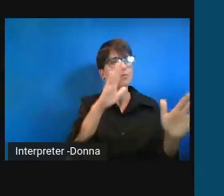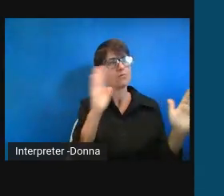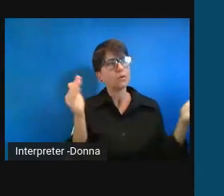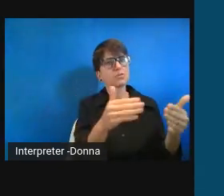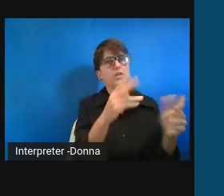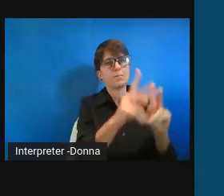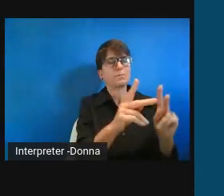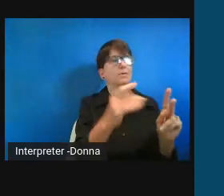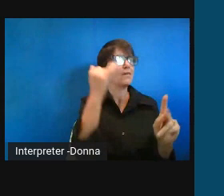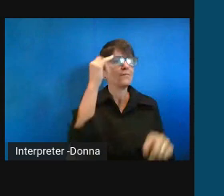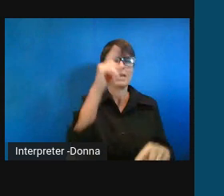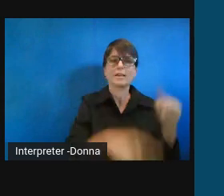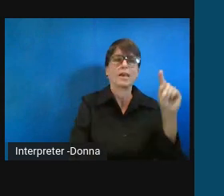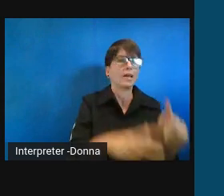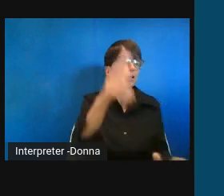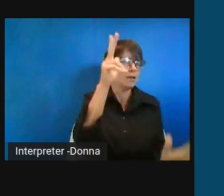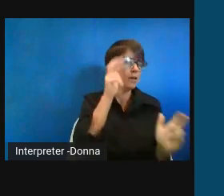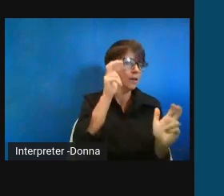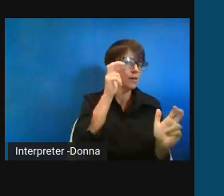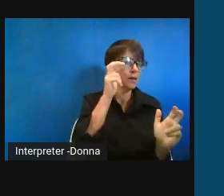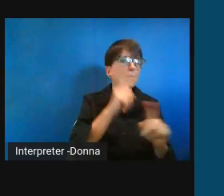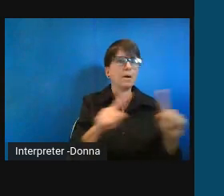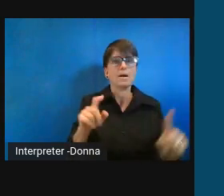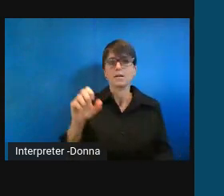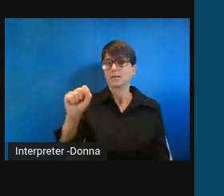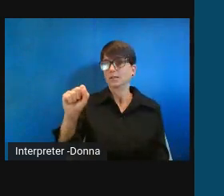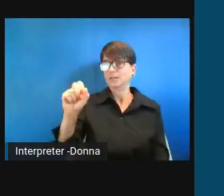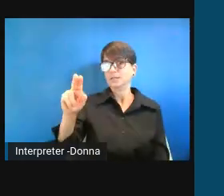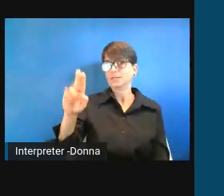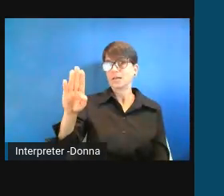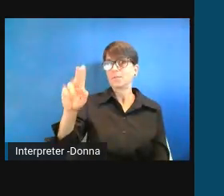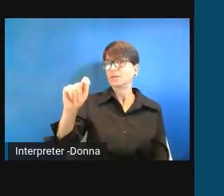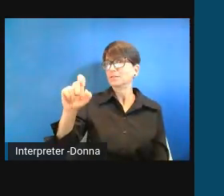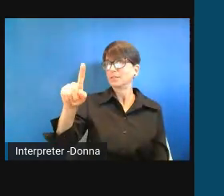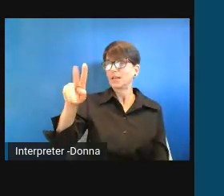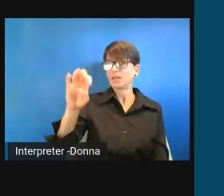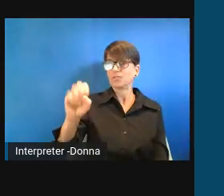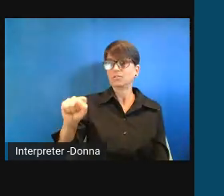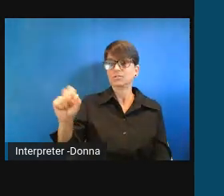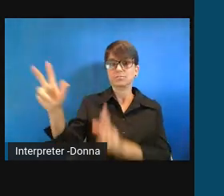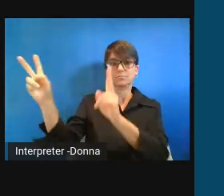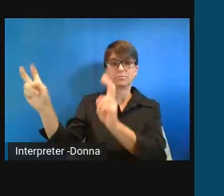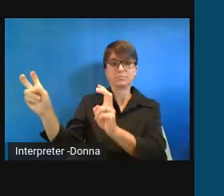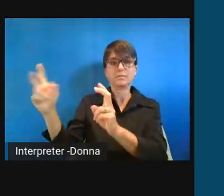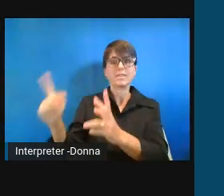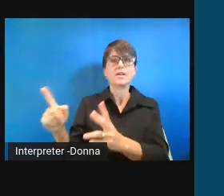Subtitles, however, convey the dialogue only. They are intended for an audience who can hear but not understand the audio.